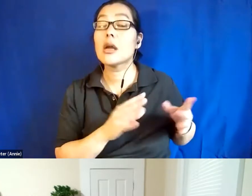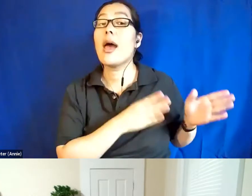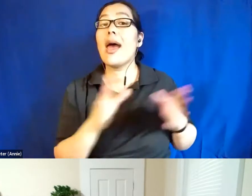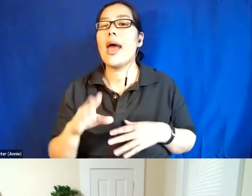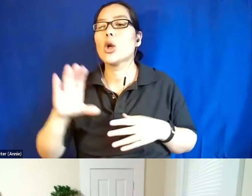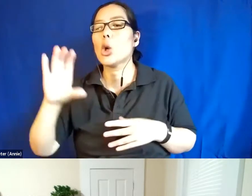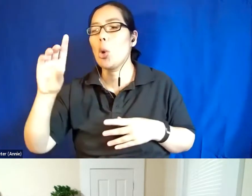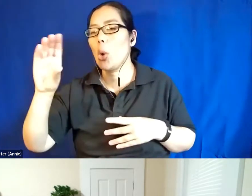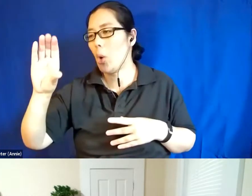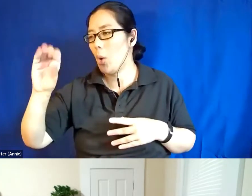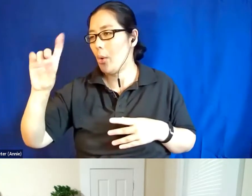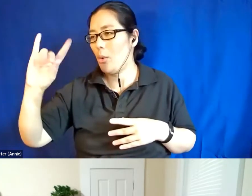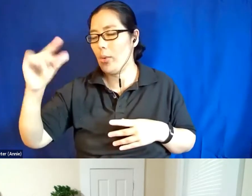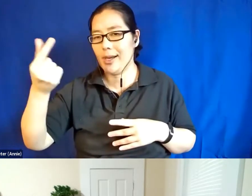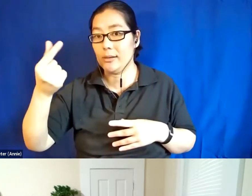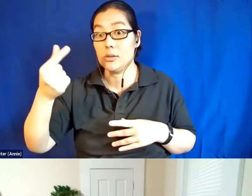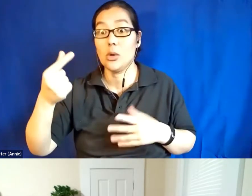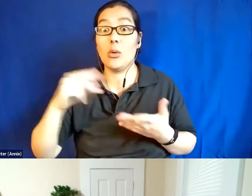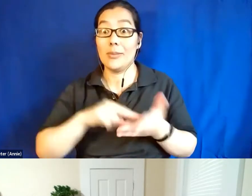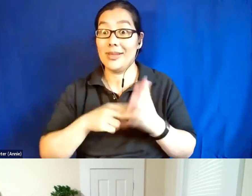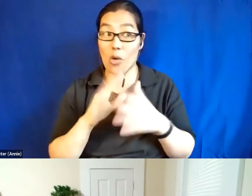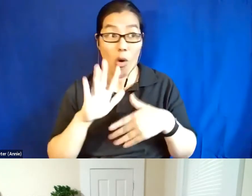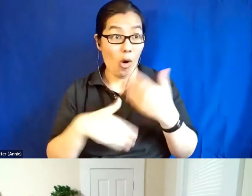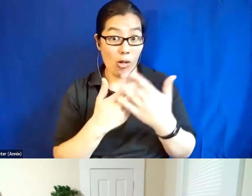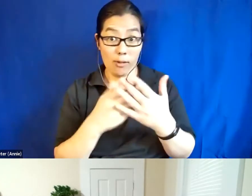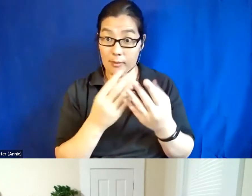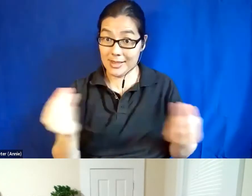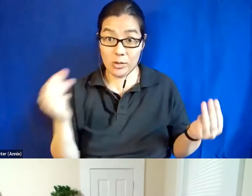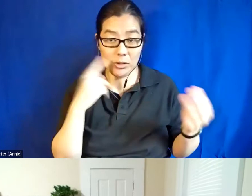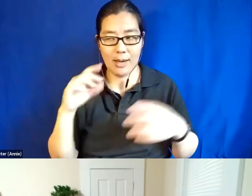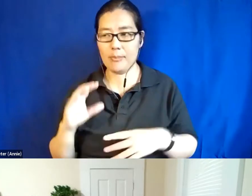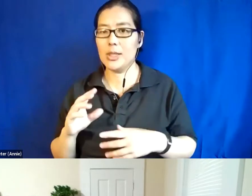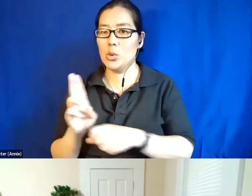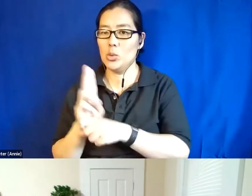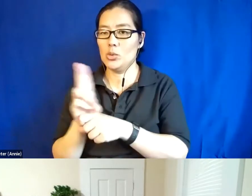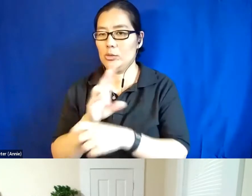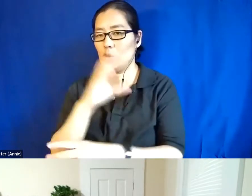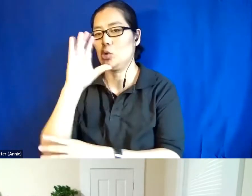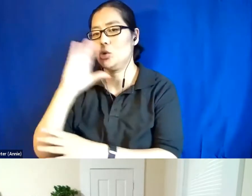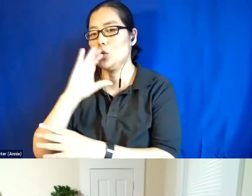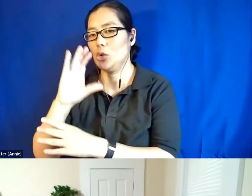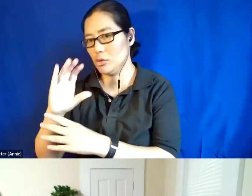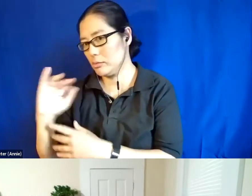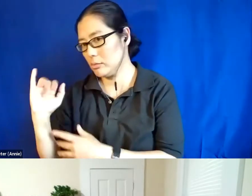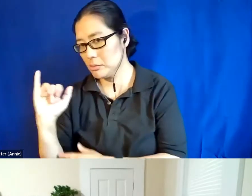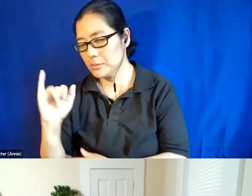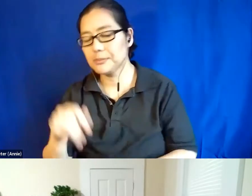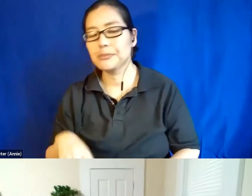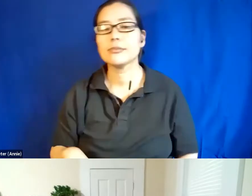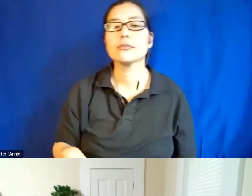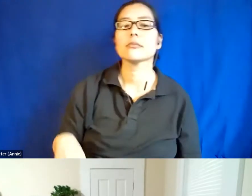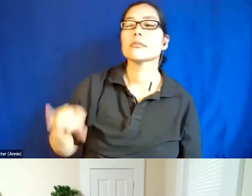fully searchable by the time we are done with it. : Fascinating. Interested to hear more about the